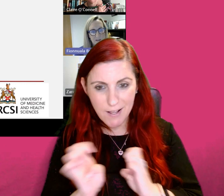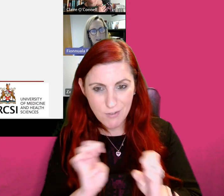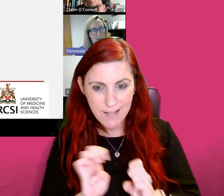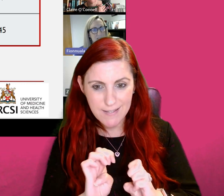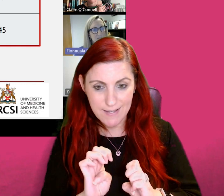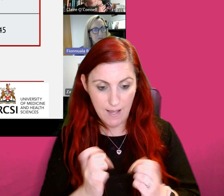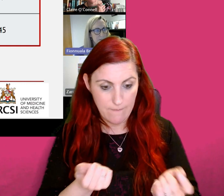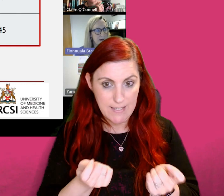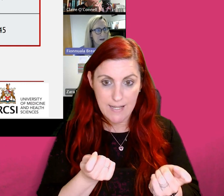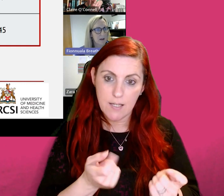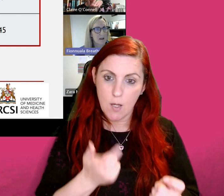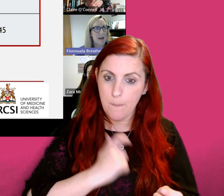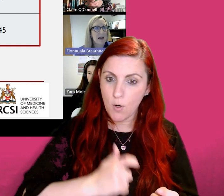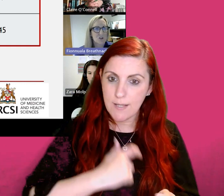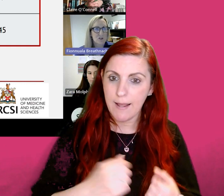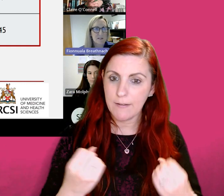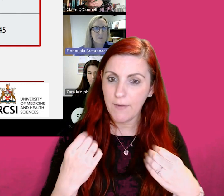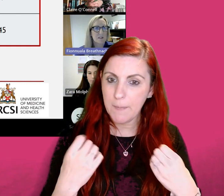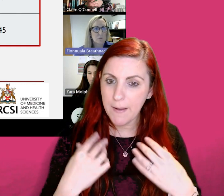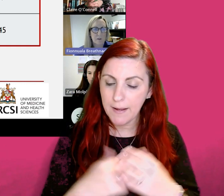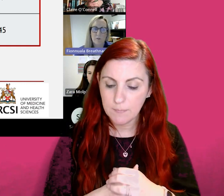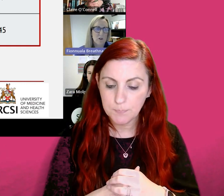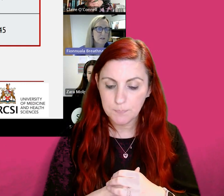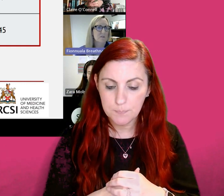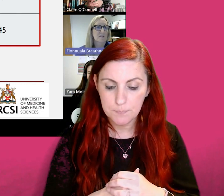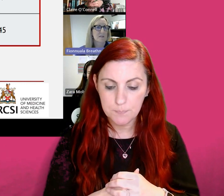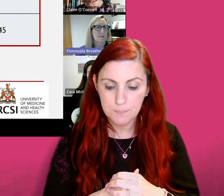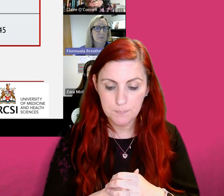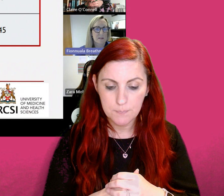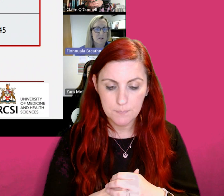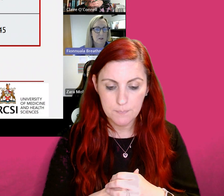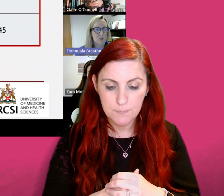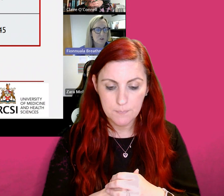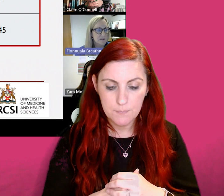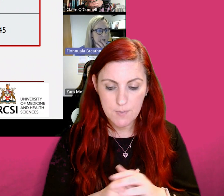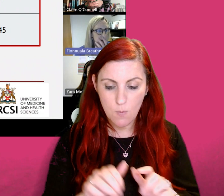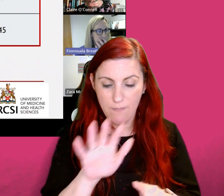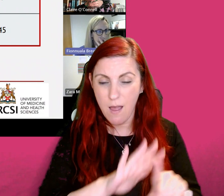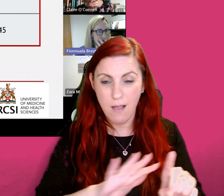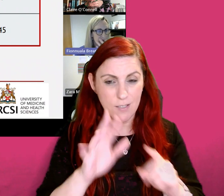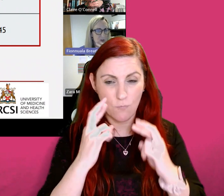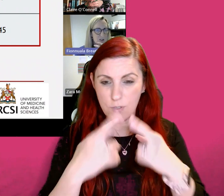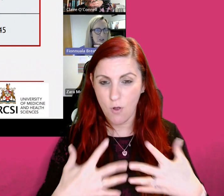personalized feedback and just in now we've lots of results from this study but just to demonstrate